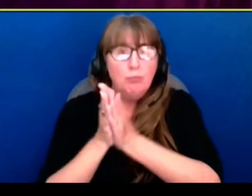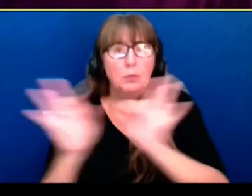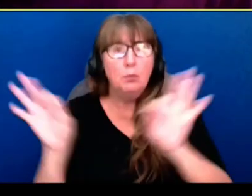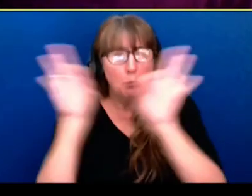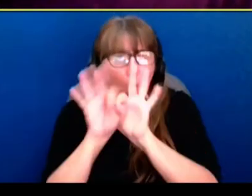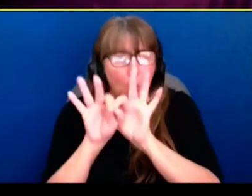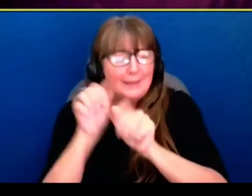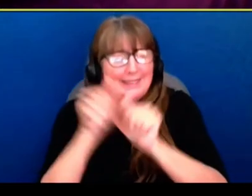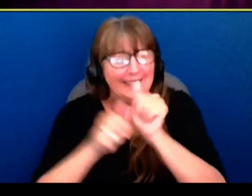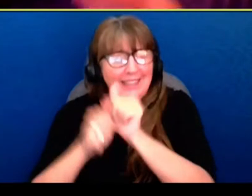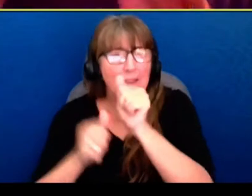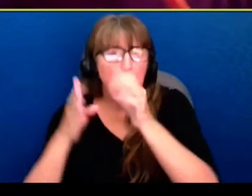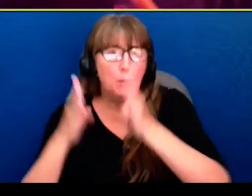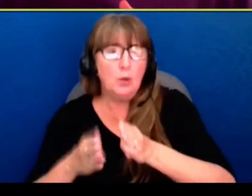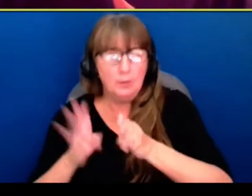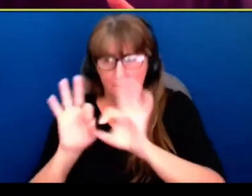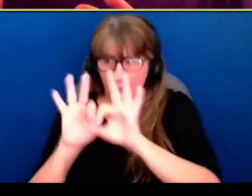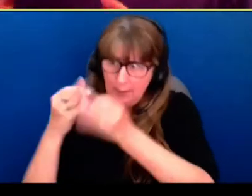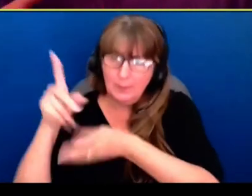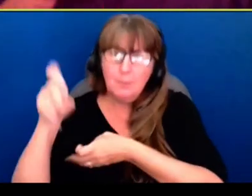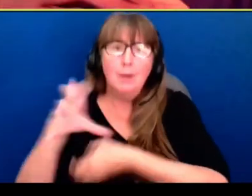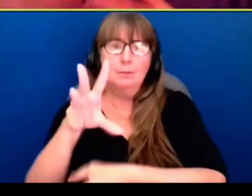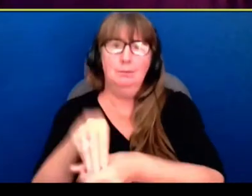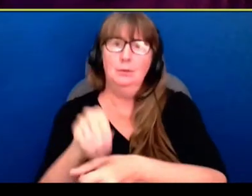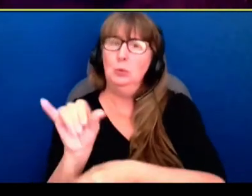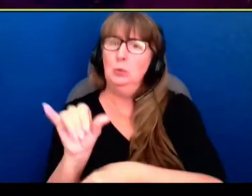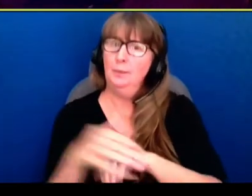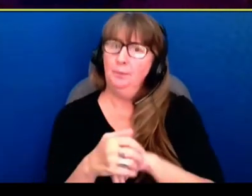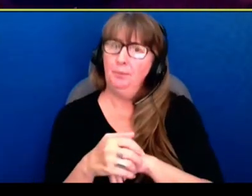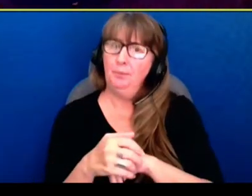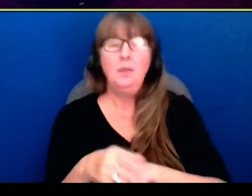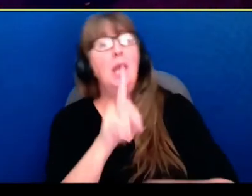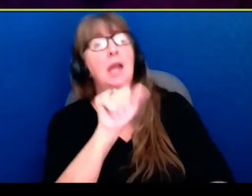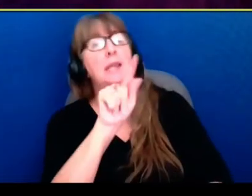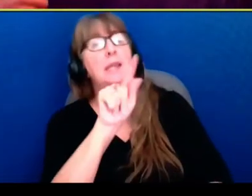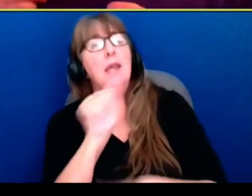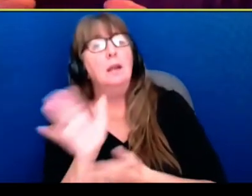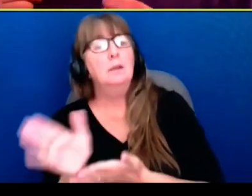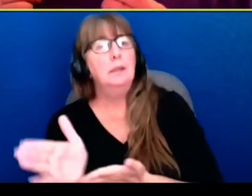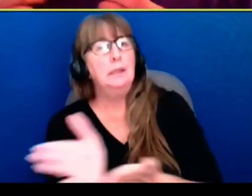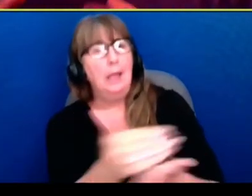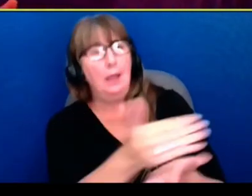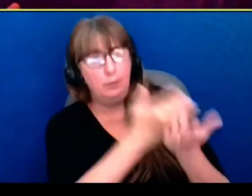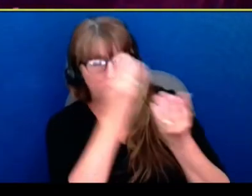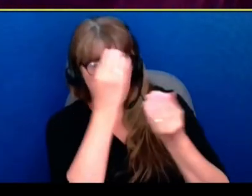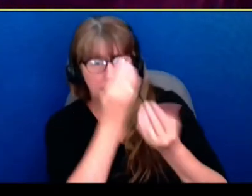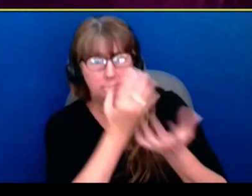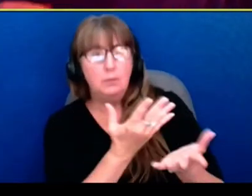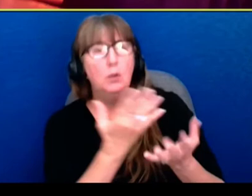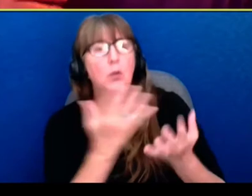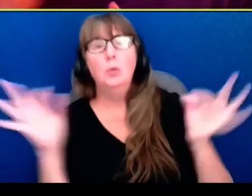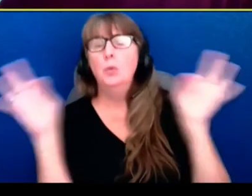When we talk about data gathering, this is a huge, huge part for the team.